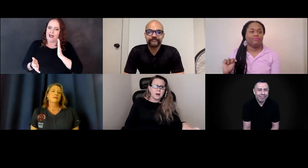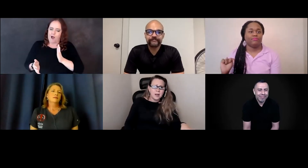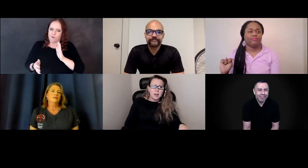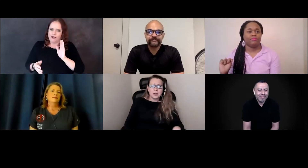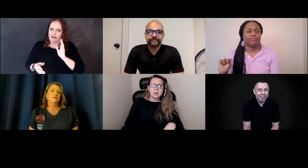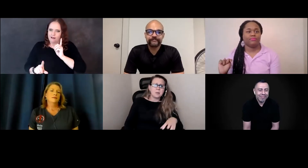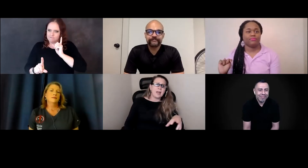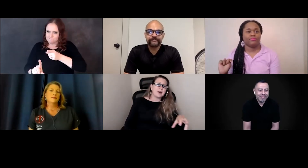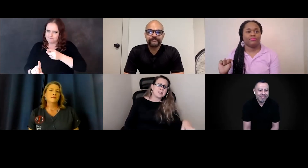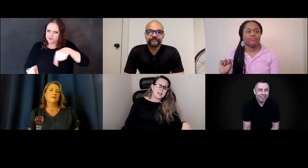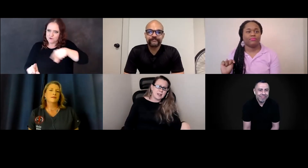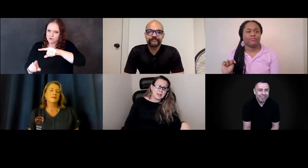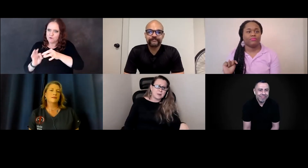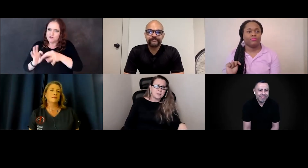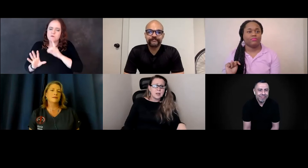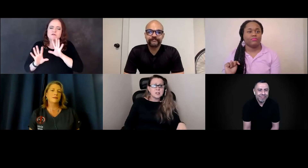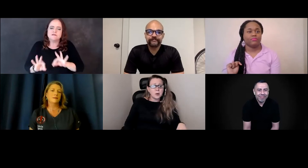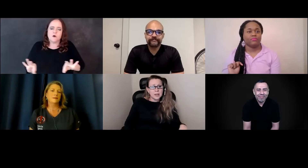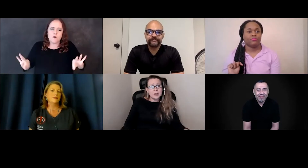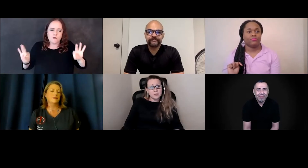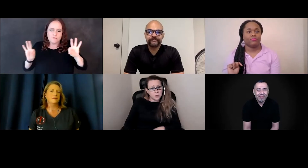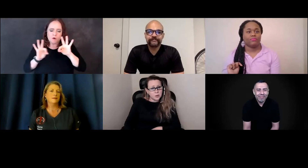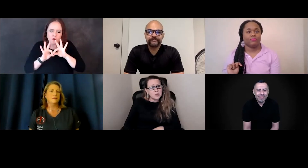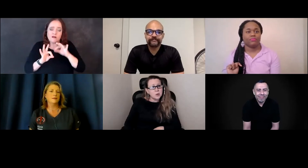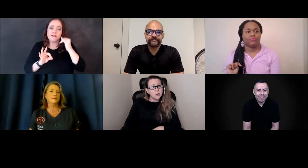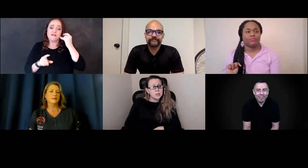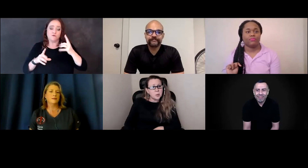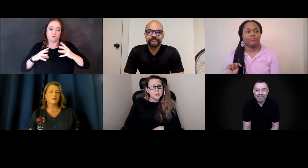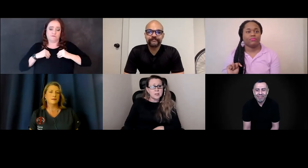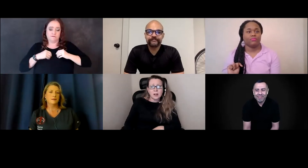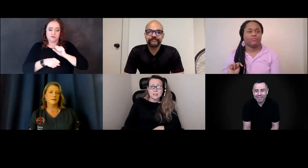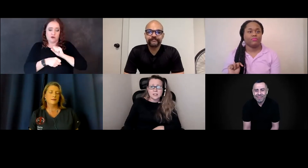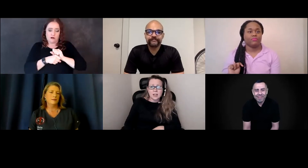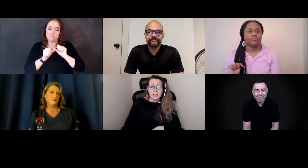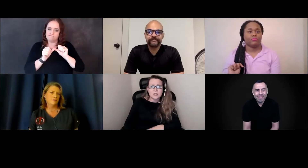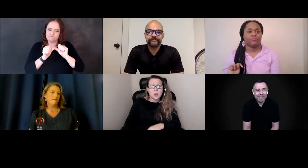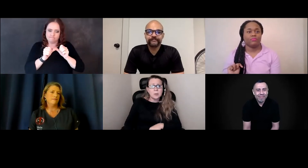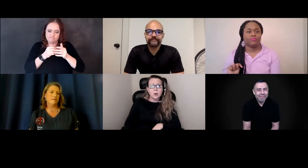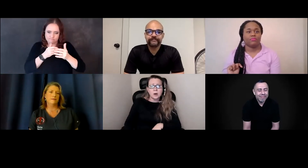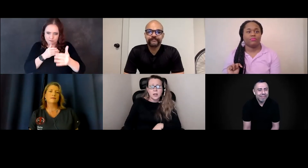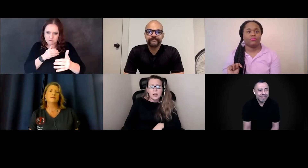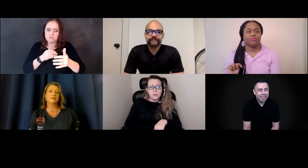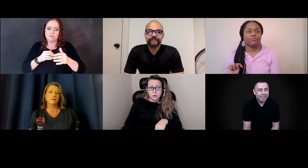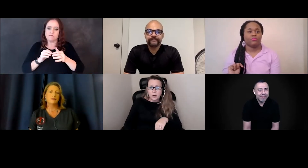Oh my word you told me I couldn't sign it. So again for those of you interpreters in the audience today, it's so important.